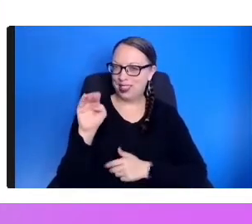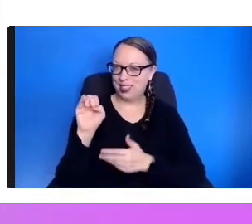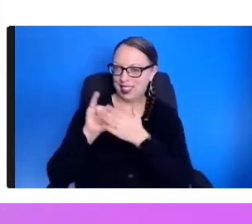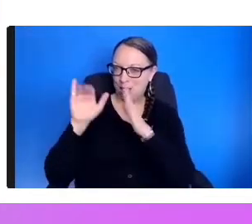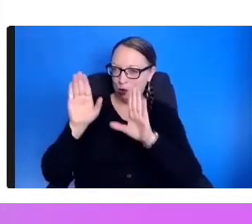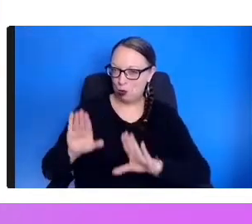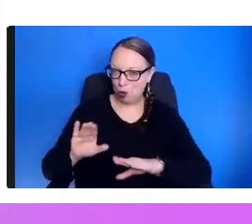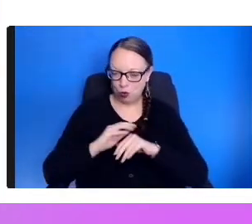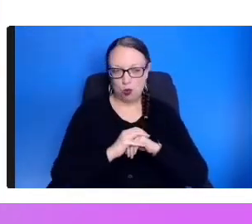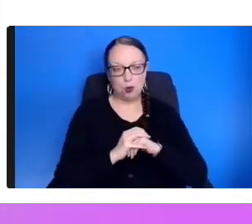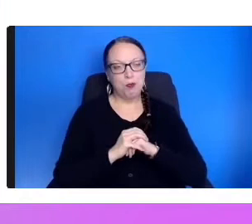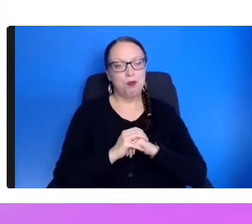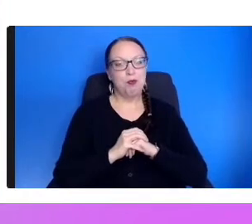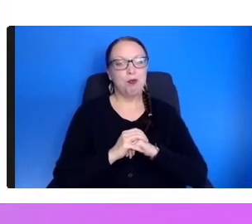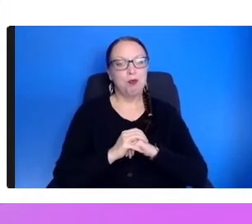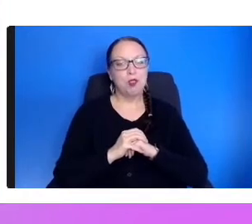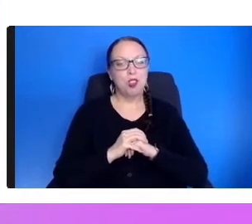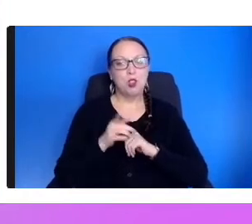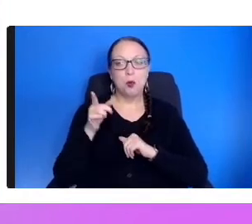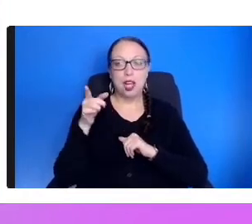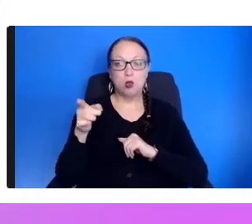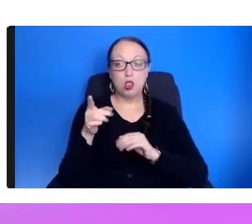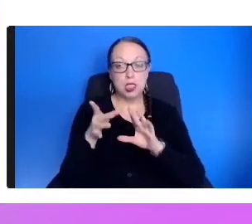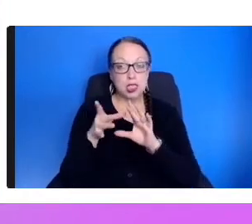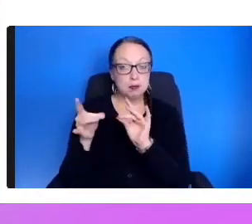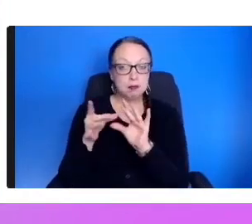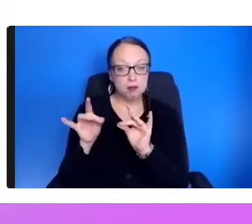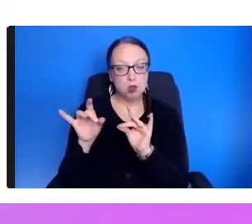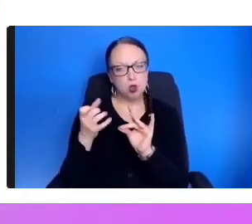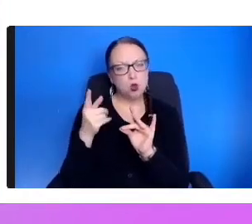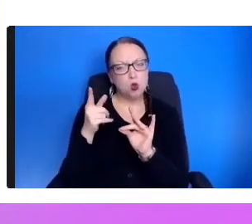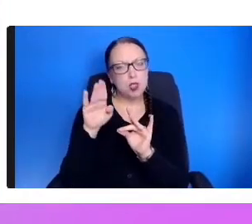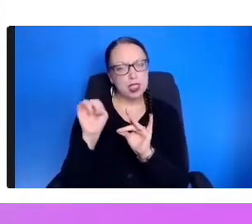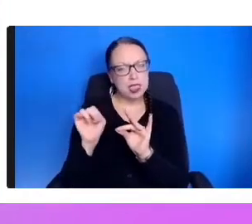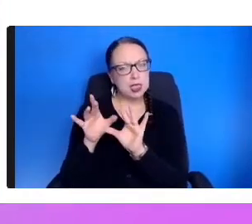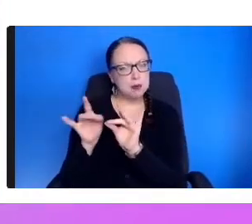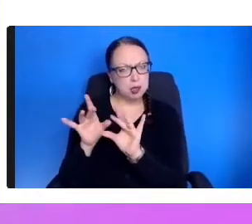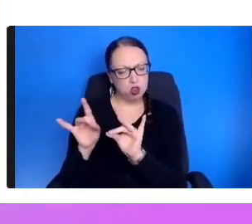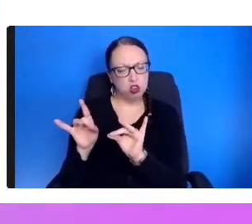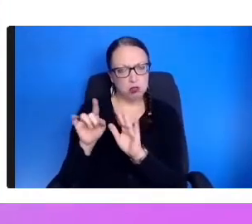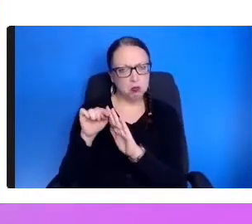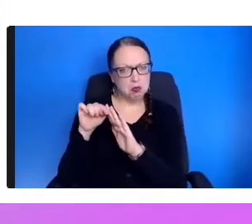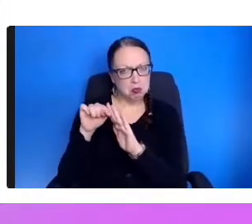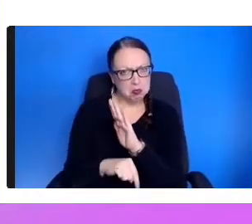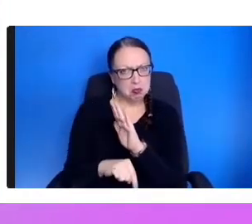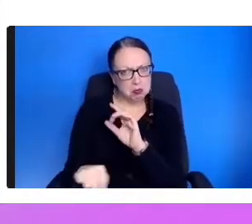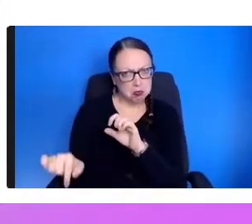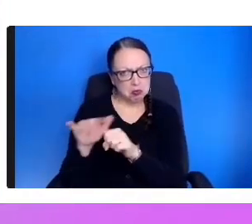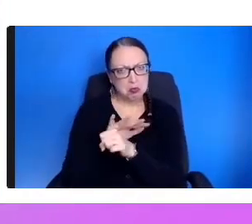So Christine's covered in a really thorough way the sort of the background